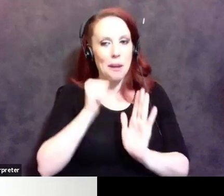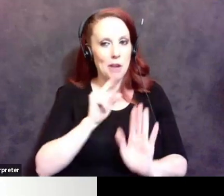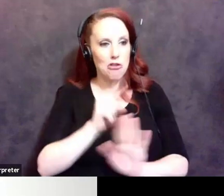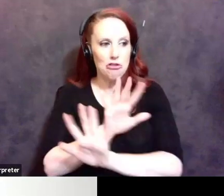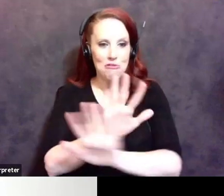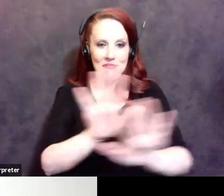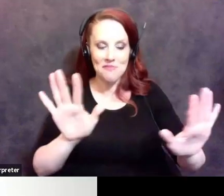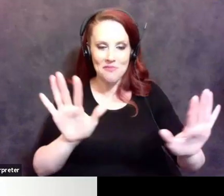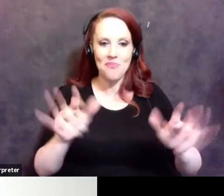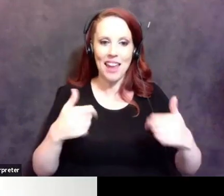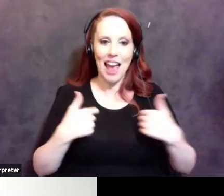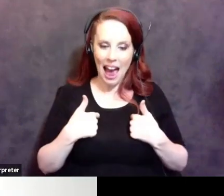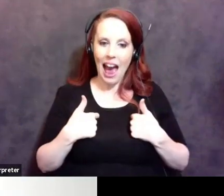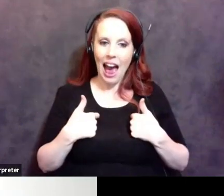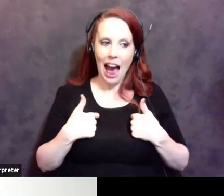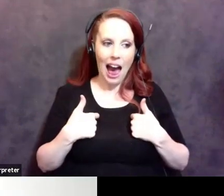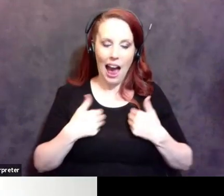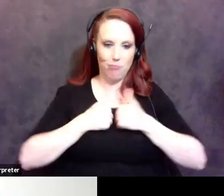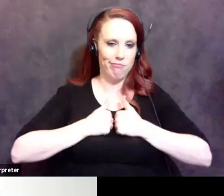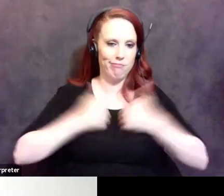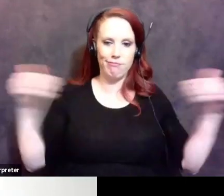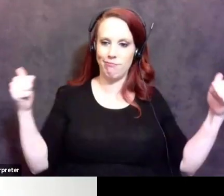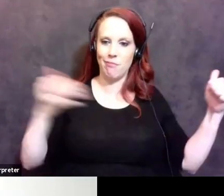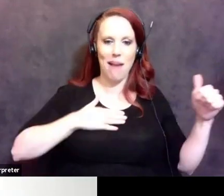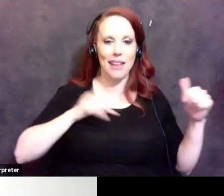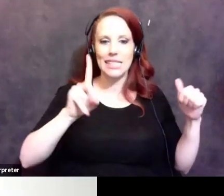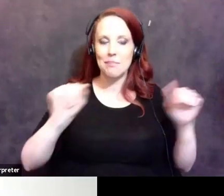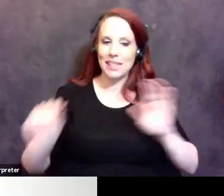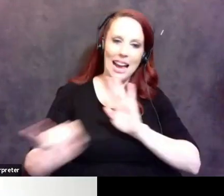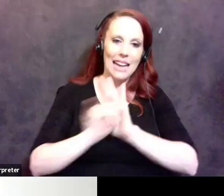I do wear my disability identity, I don't think I would have decided to do that had